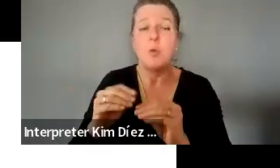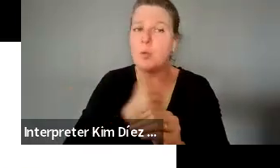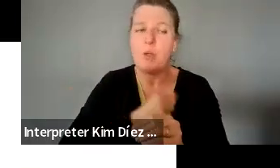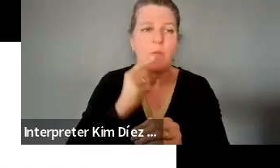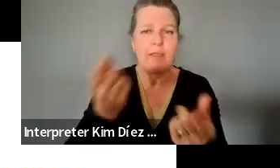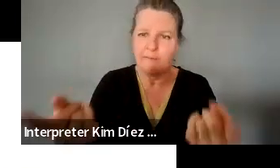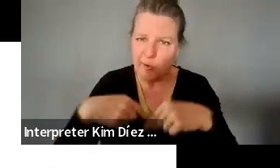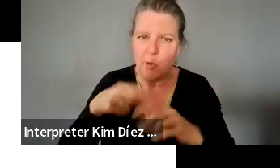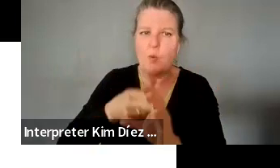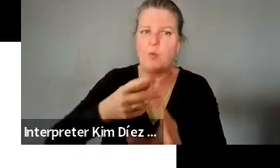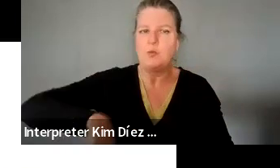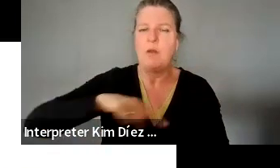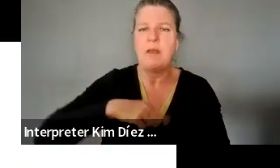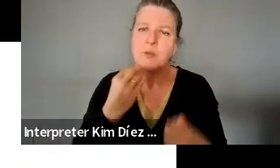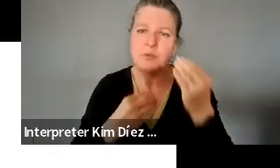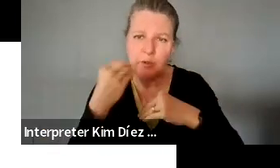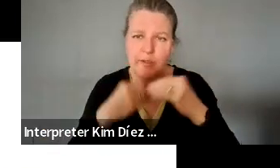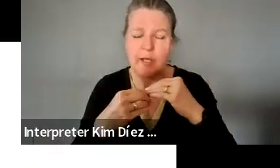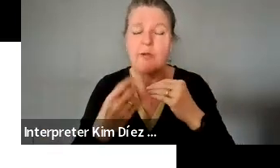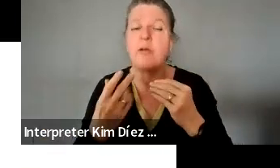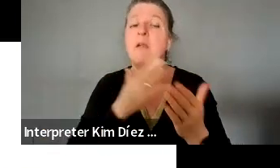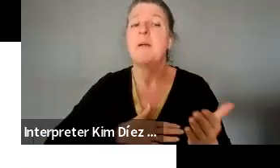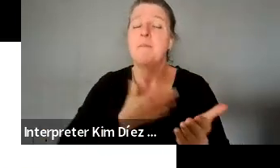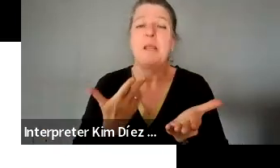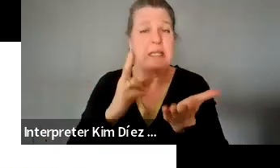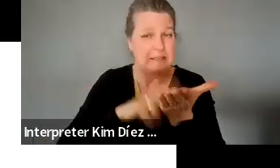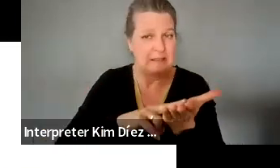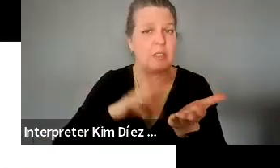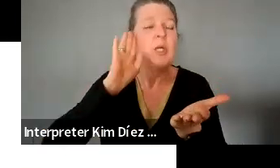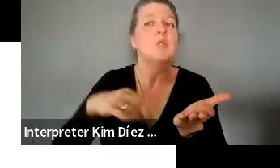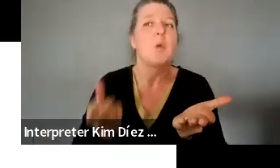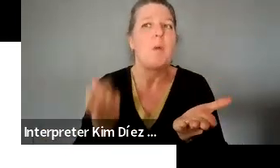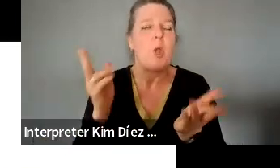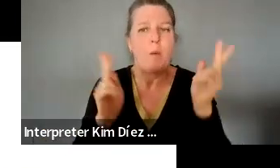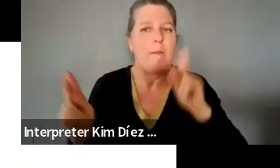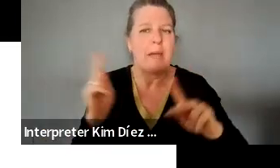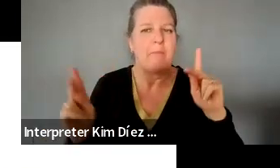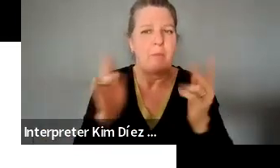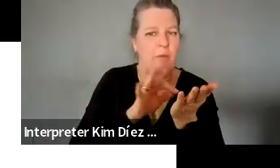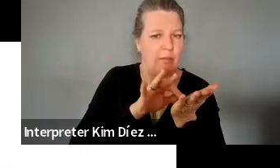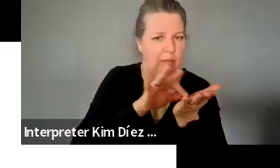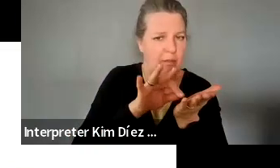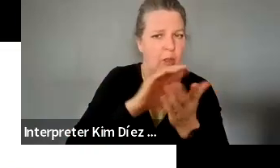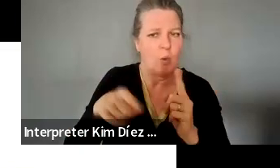so do sign up so that we have a headcount as Liz selects the restaurant. We haven't selected one quite yet,